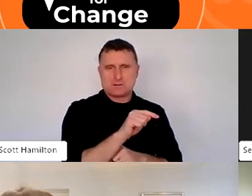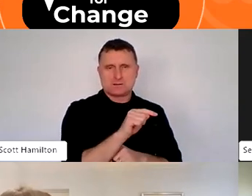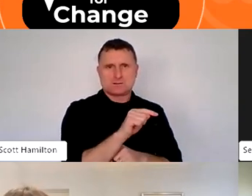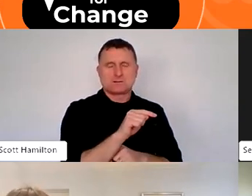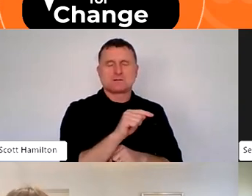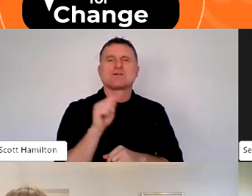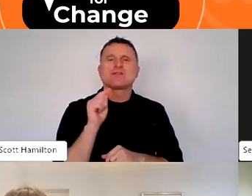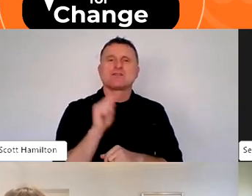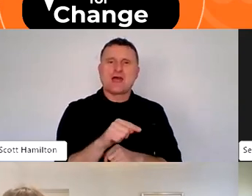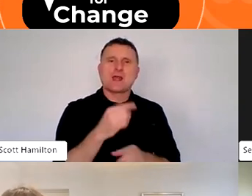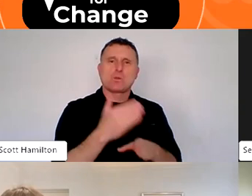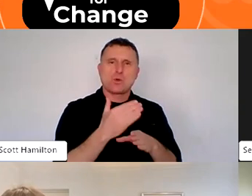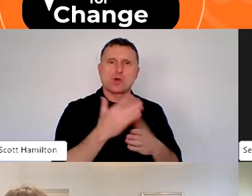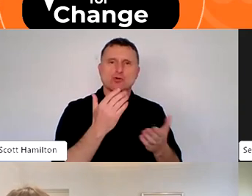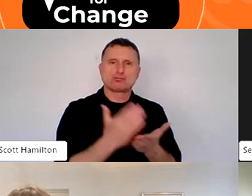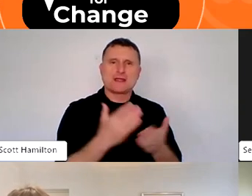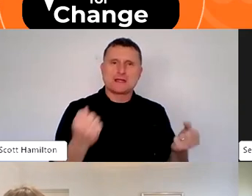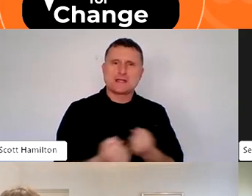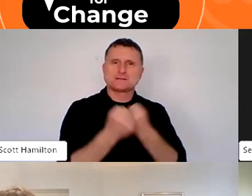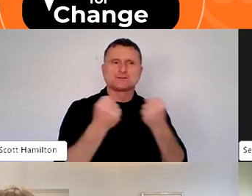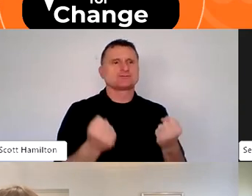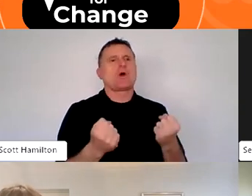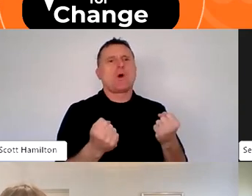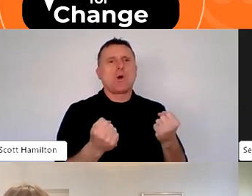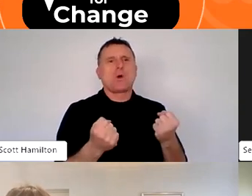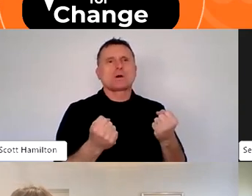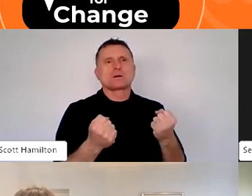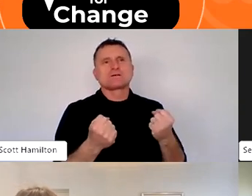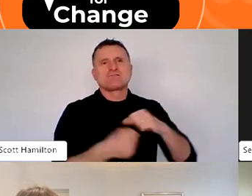foundation and a foundation in our obligations and responsibilities